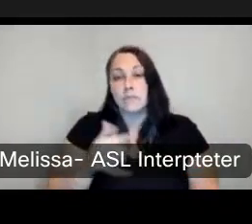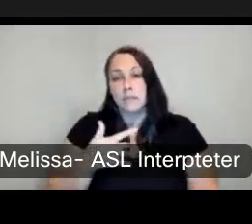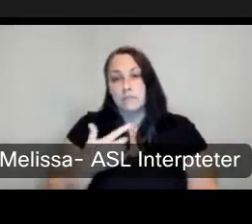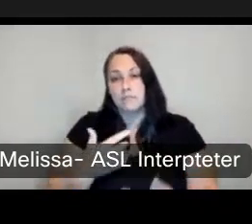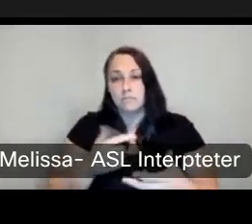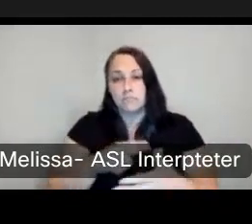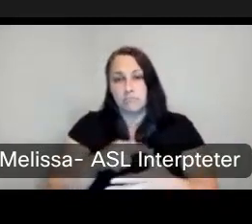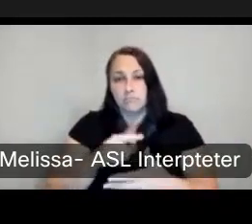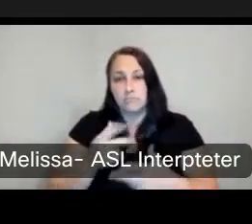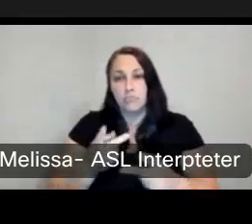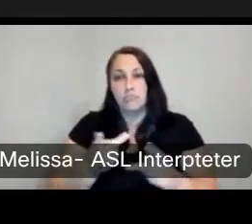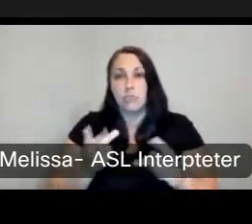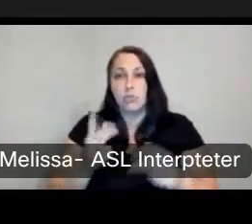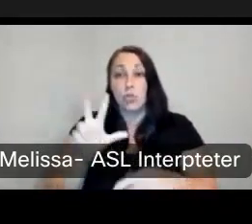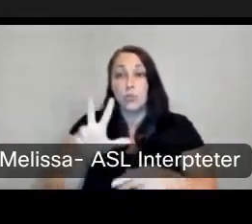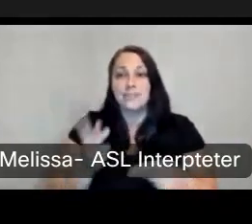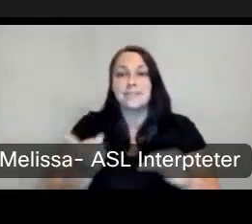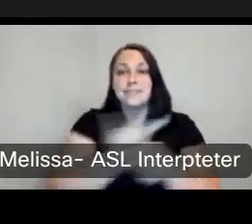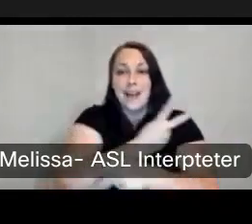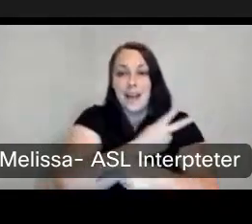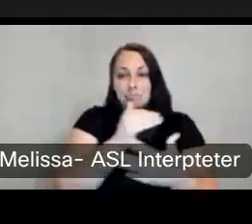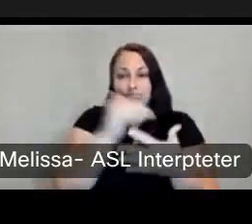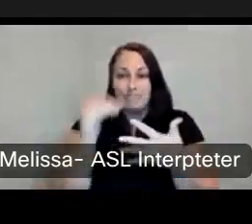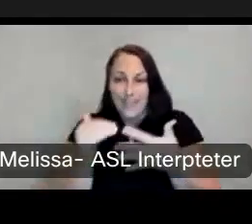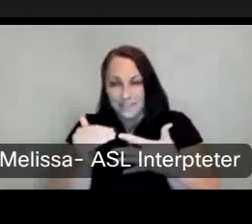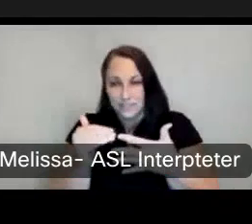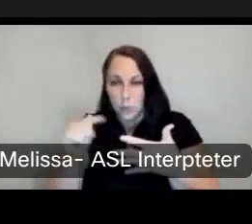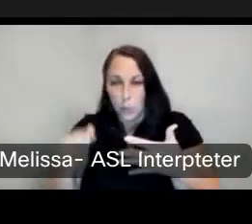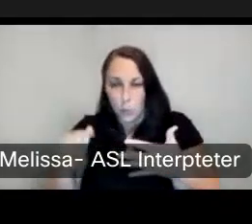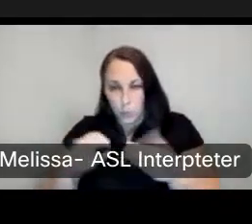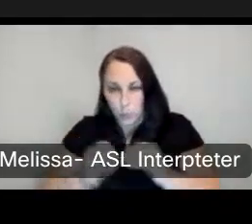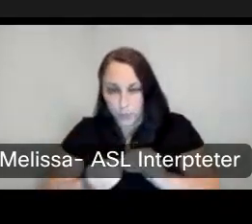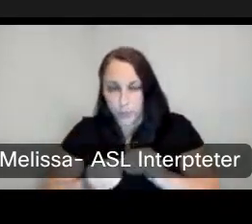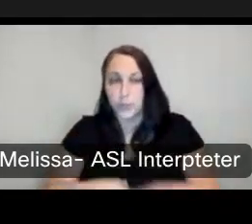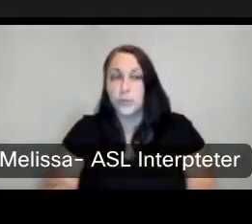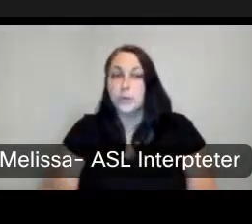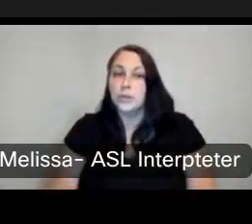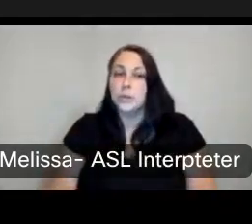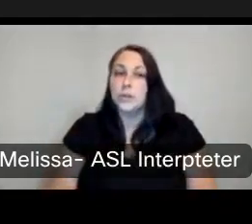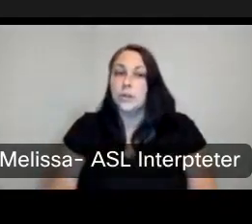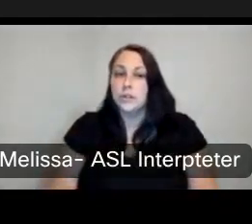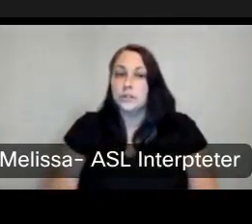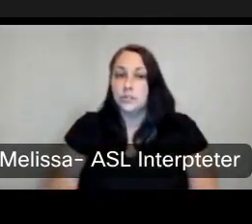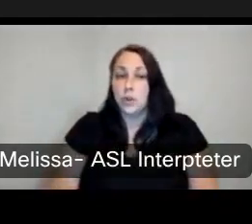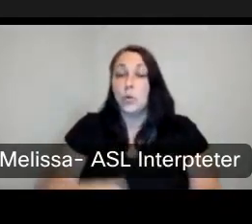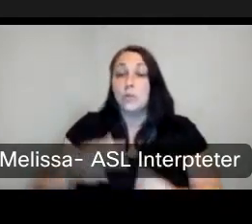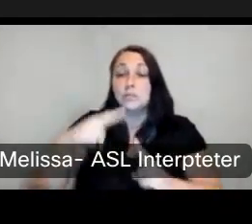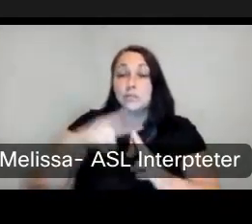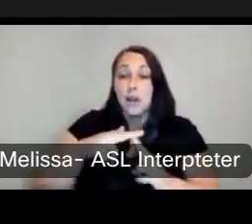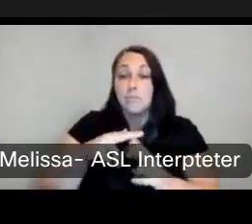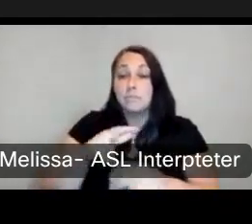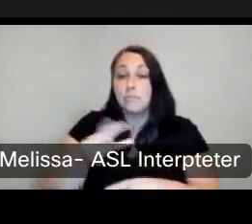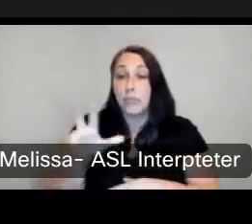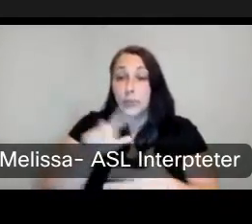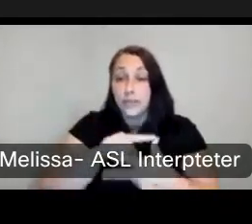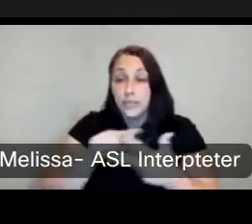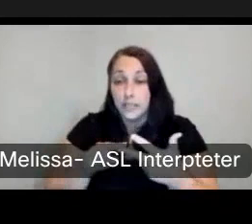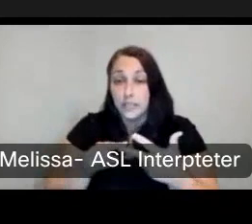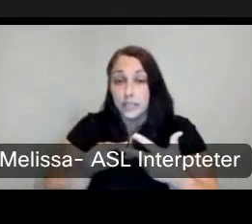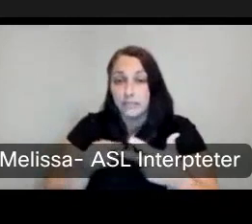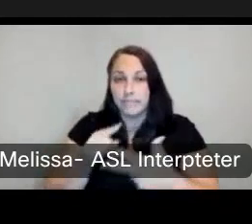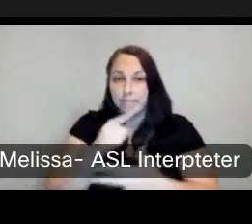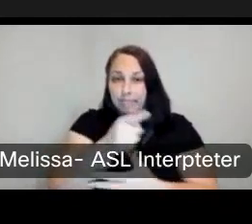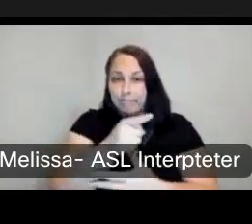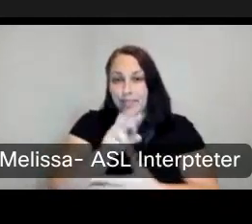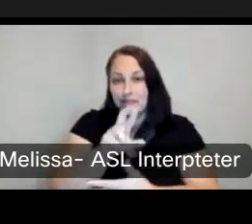routes and in terms of uh being in the top three choices excuse me this route was either the top